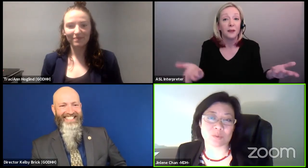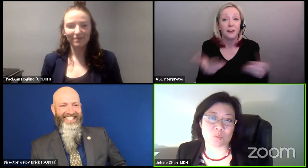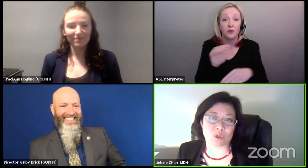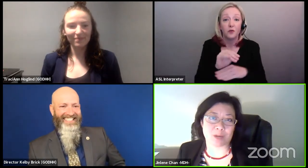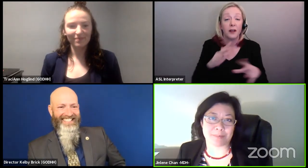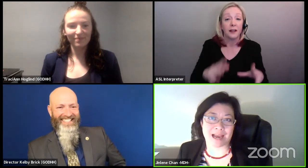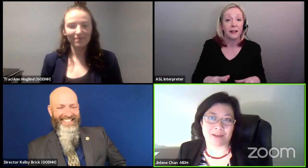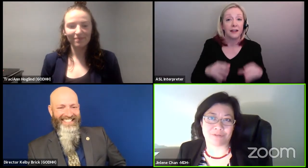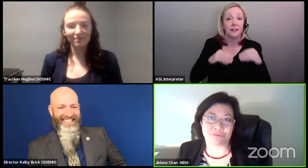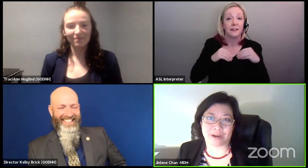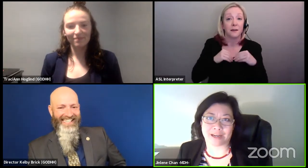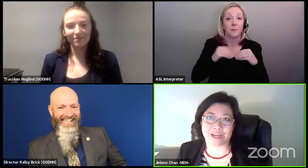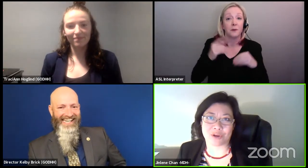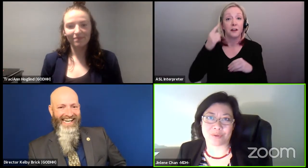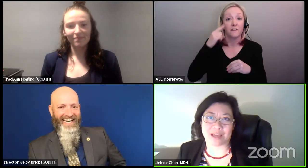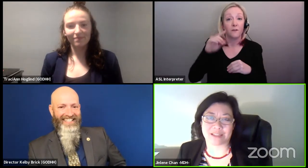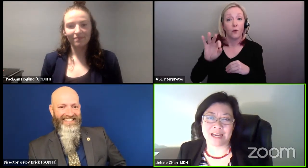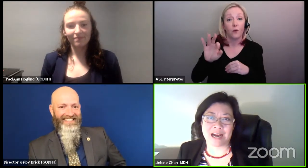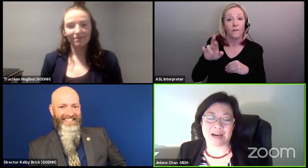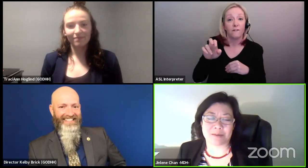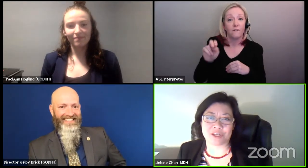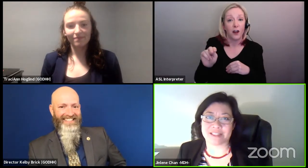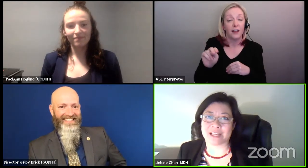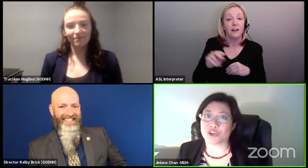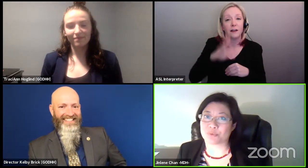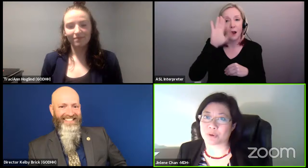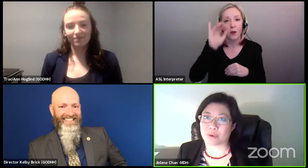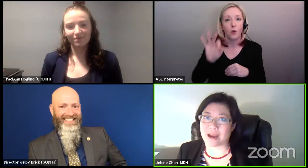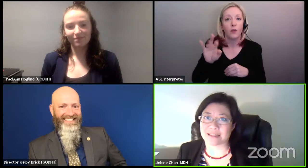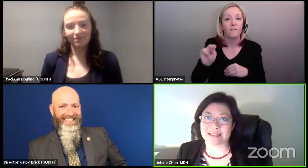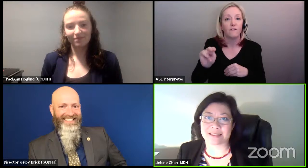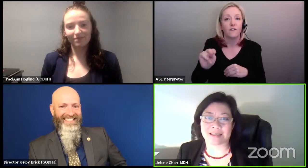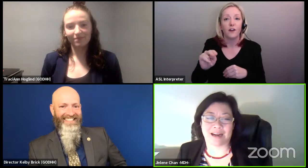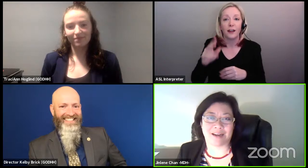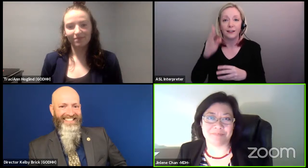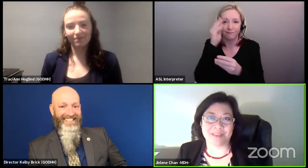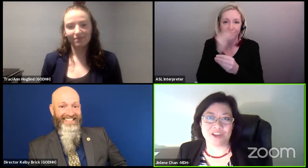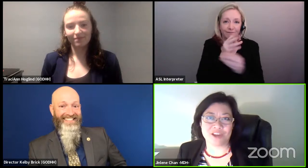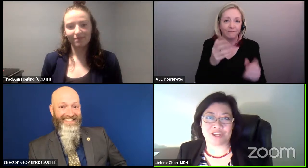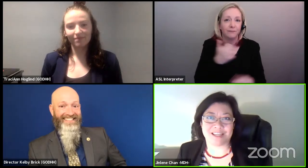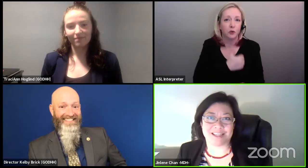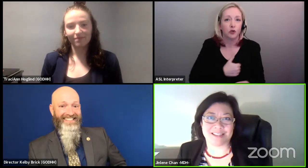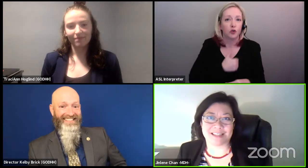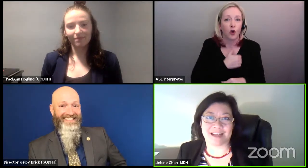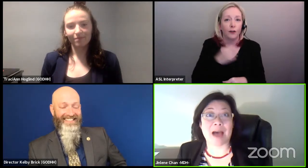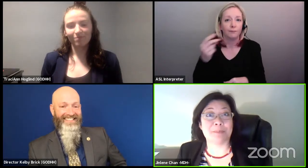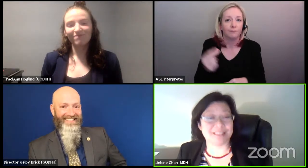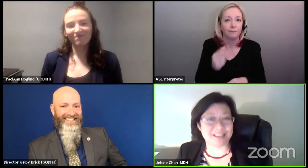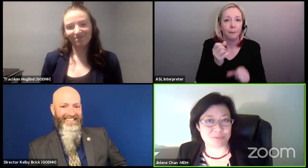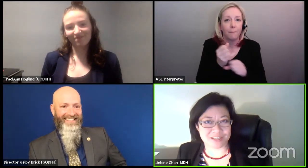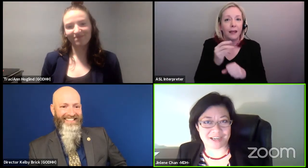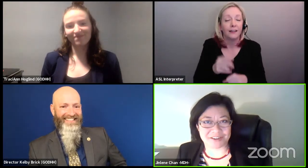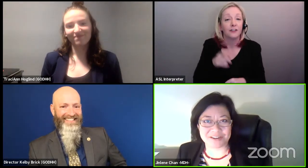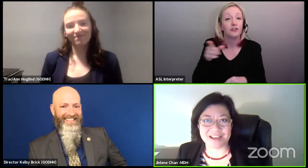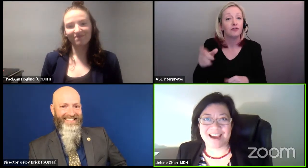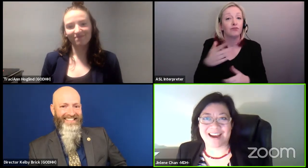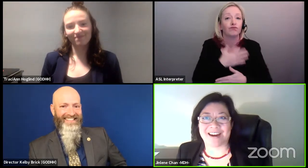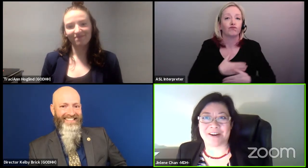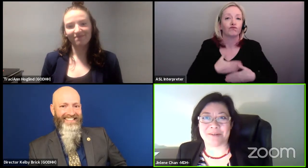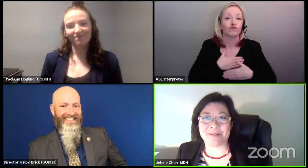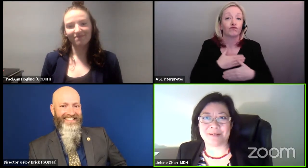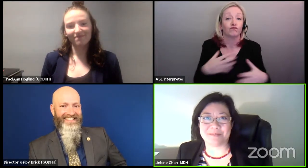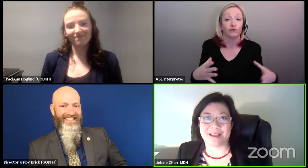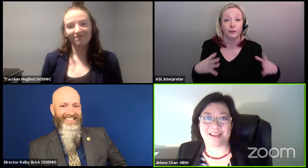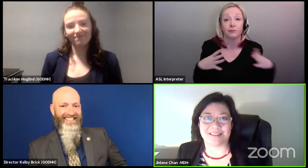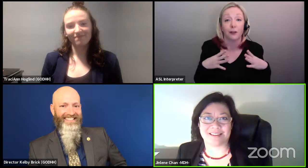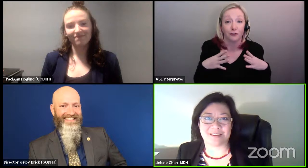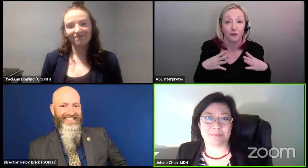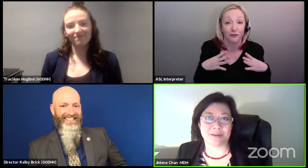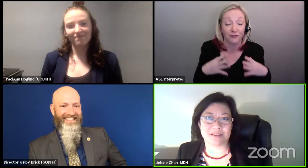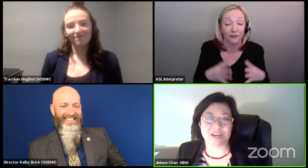award on behalf of Fran. I know that she sends her regrets. She is happily retired, but,